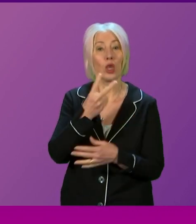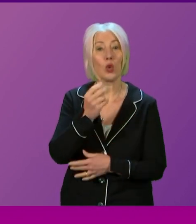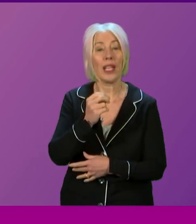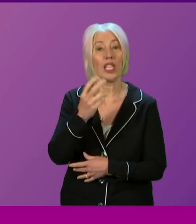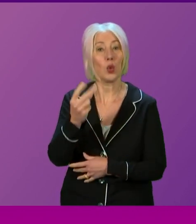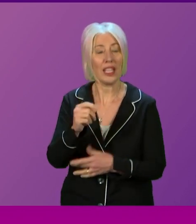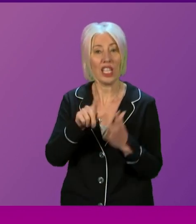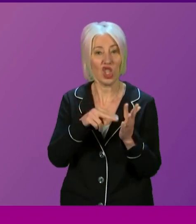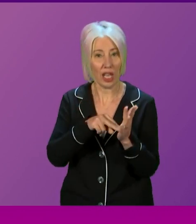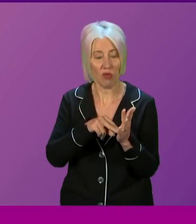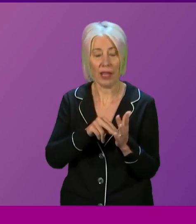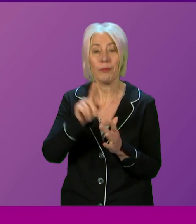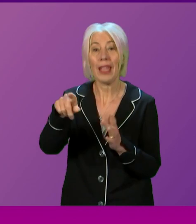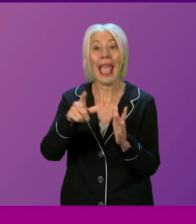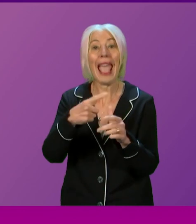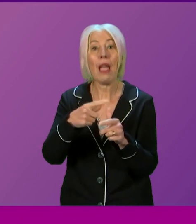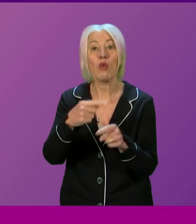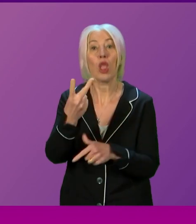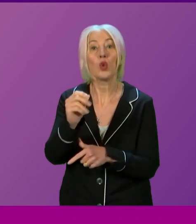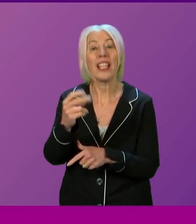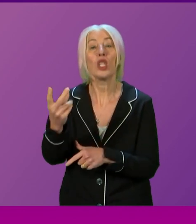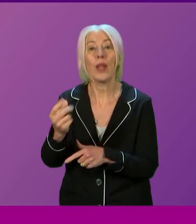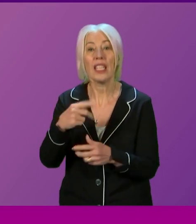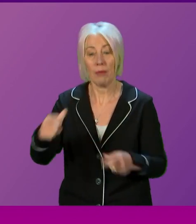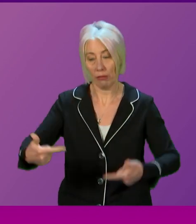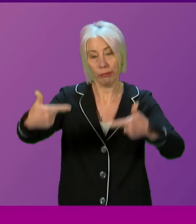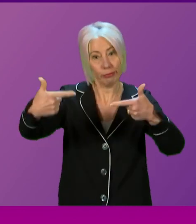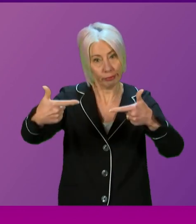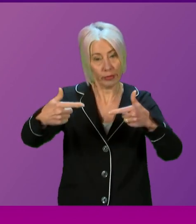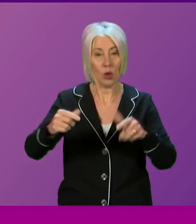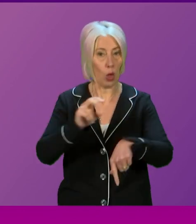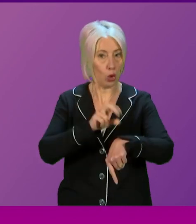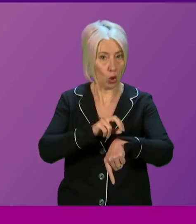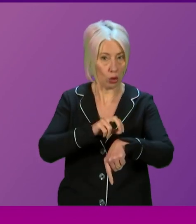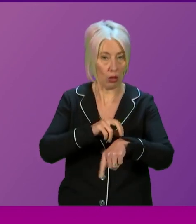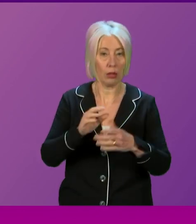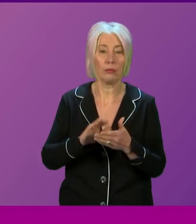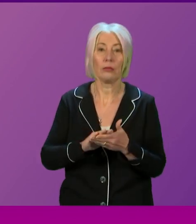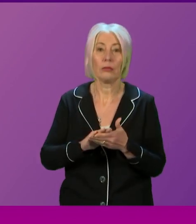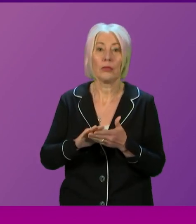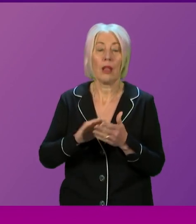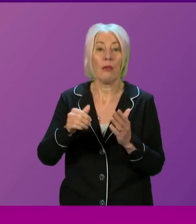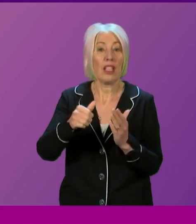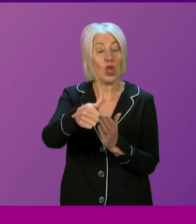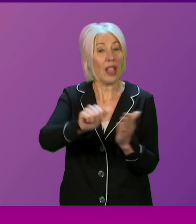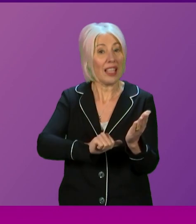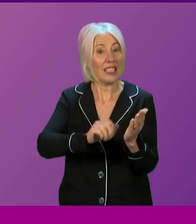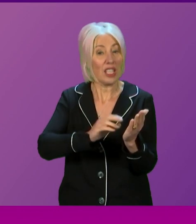In April 2020, he had a video consultation with a doctor from CAMHS—so he would have dropped off the list that was referred to by the First Minister.